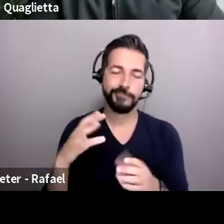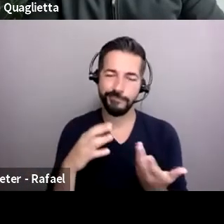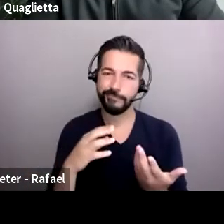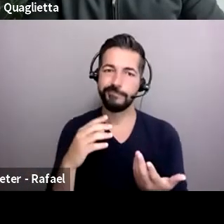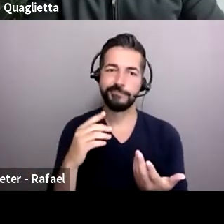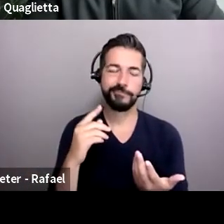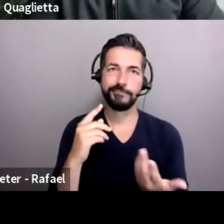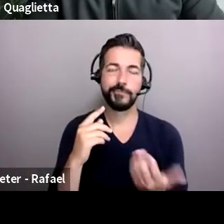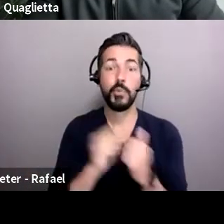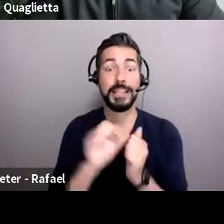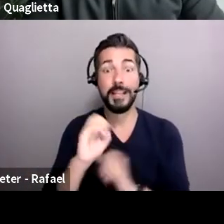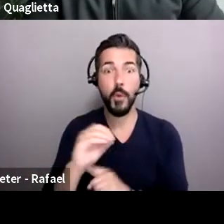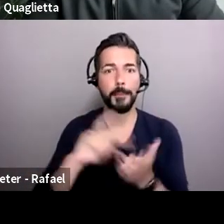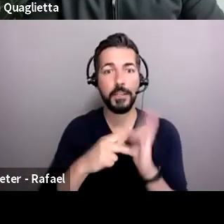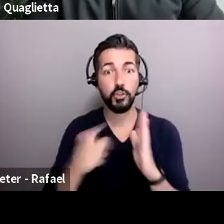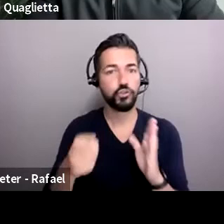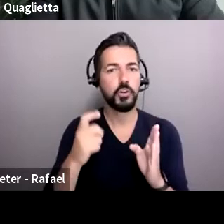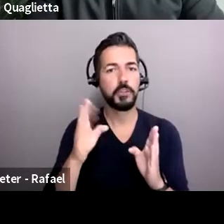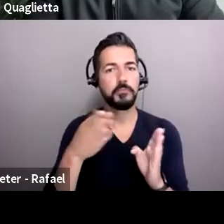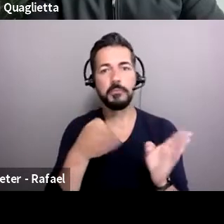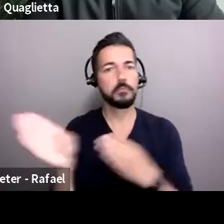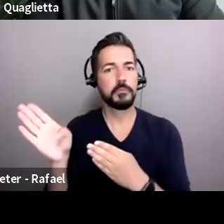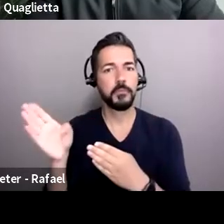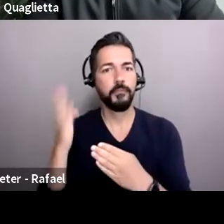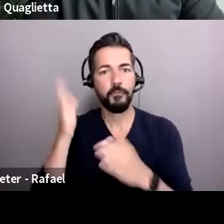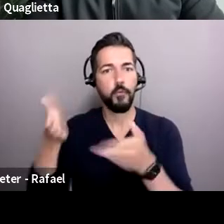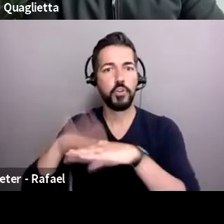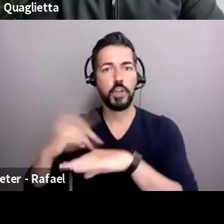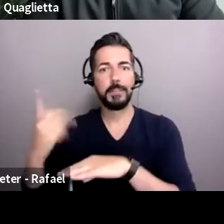Should you keep it there and saying it's currently not available?